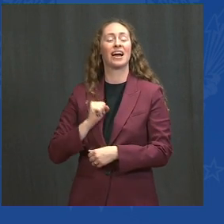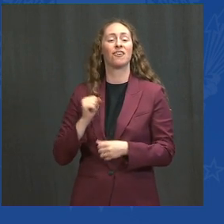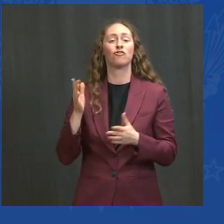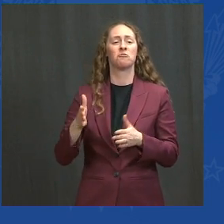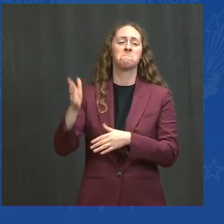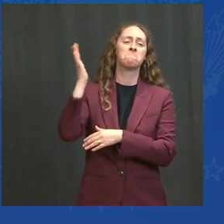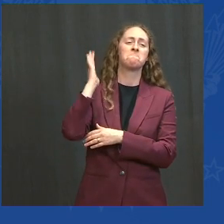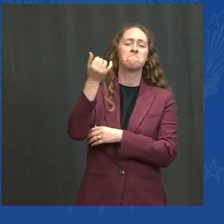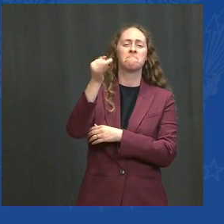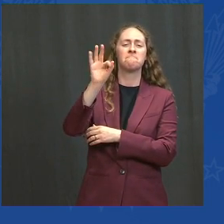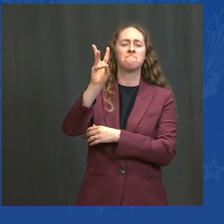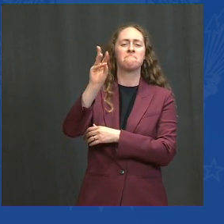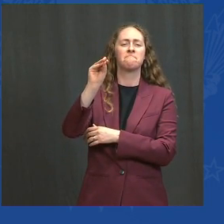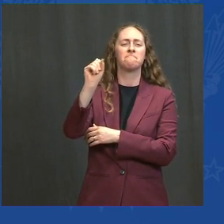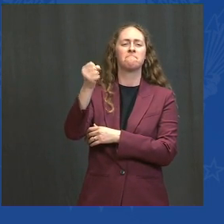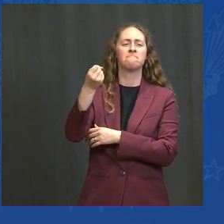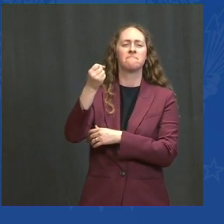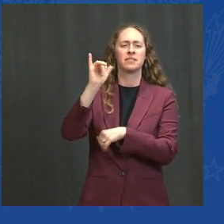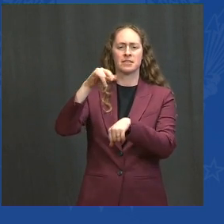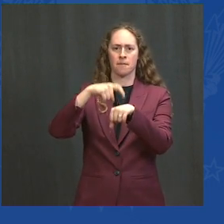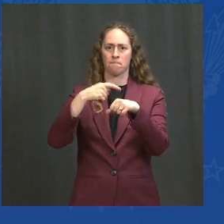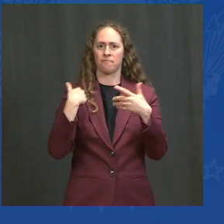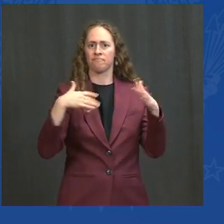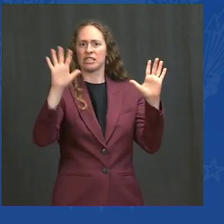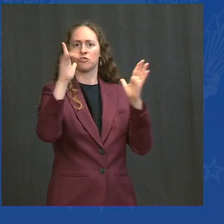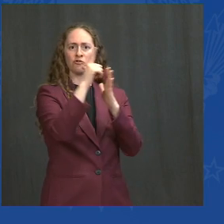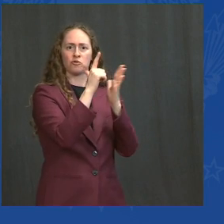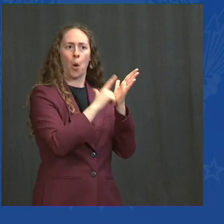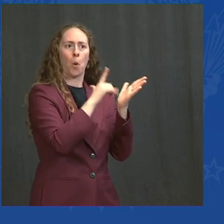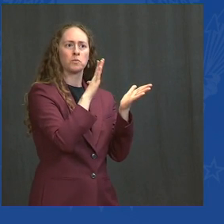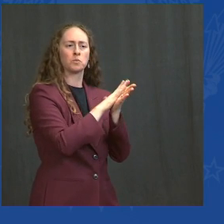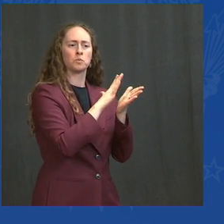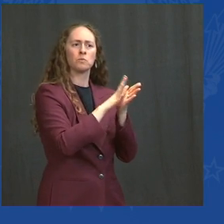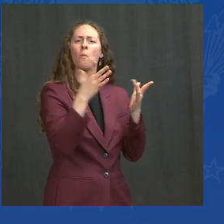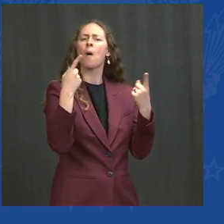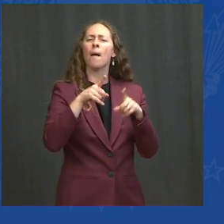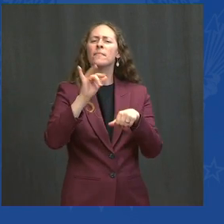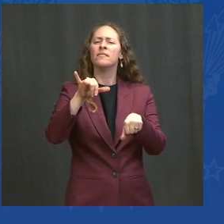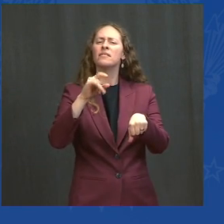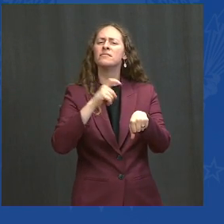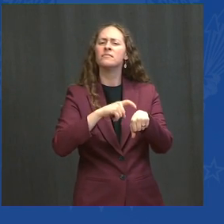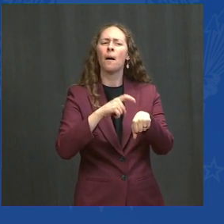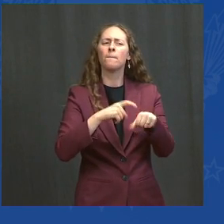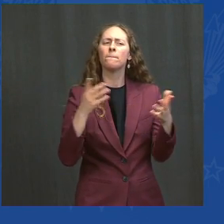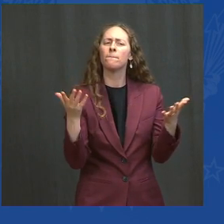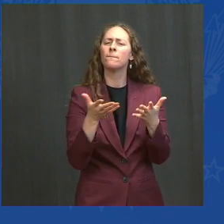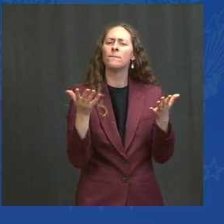when I was getting out of law school, what happened? We invested more in R&D and investment